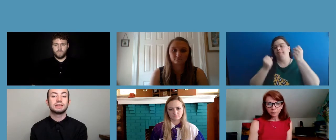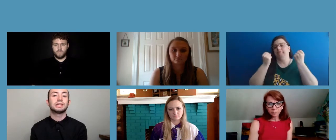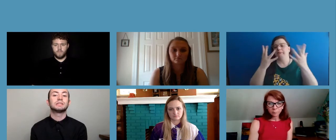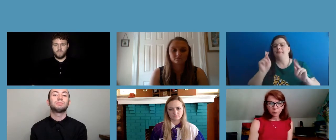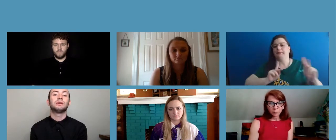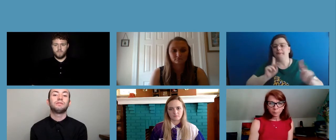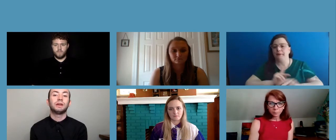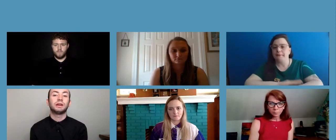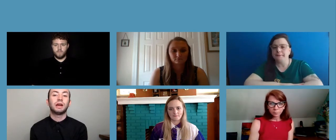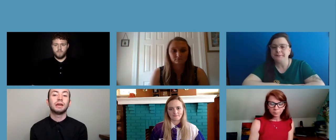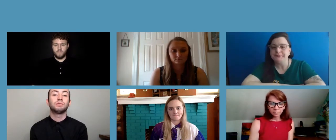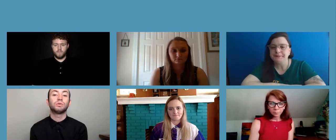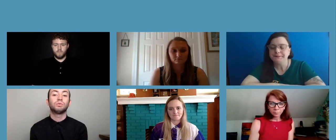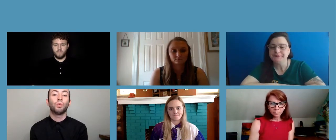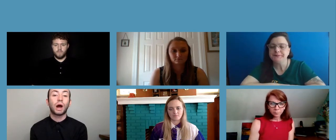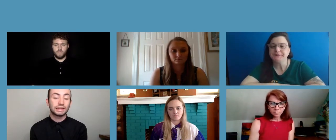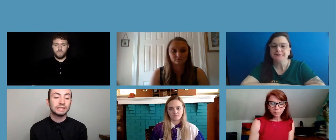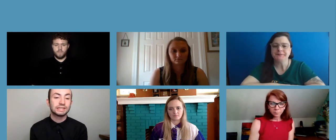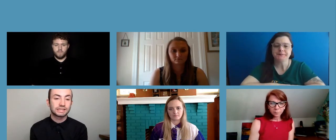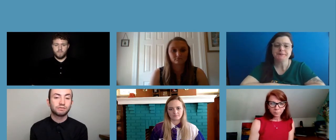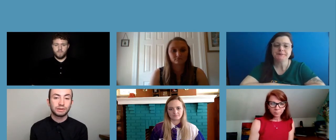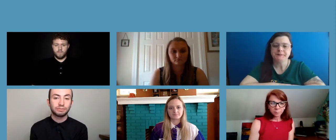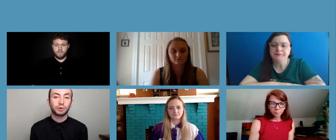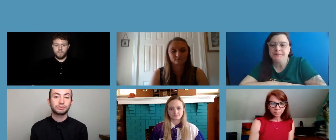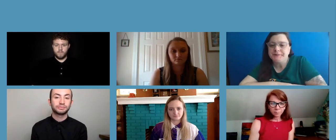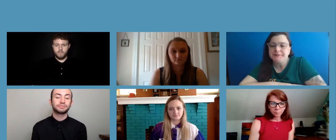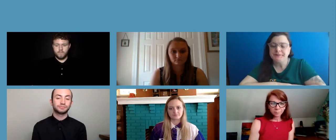it does benefit a wide list of people.